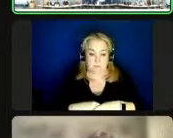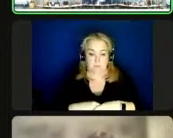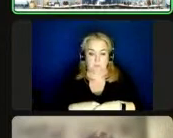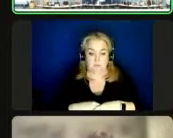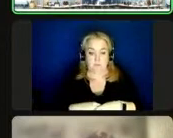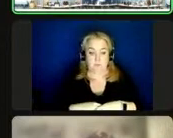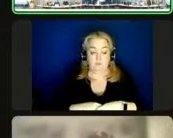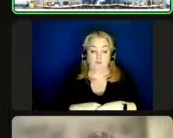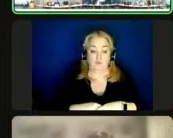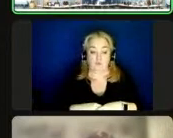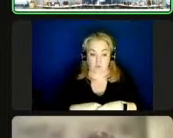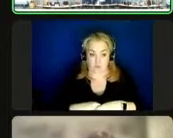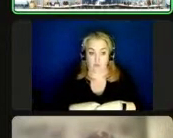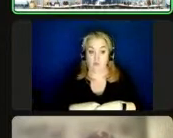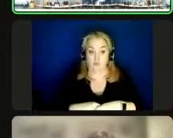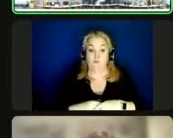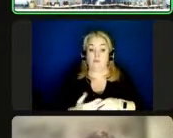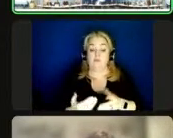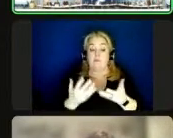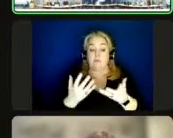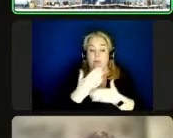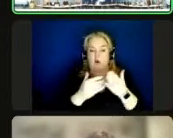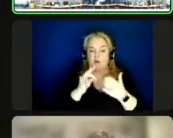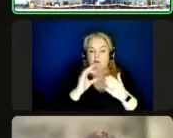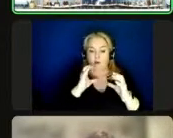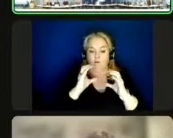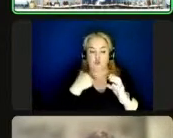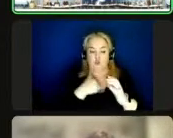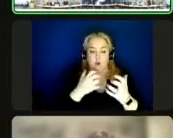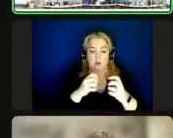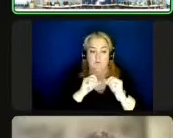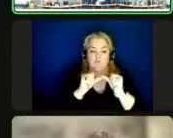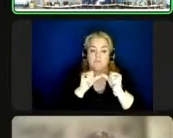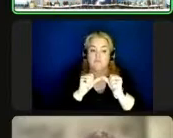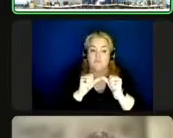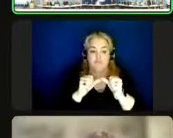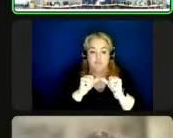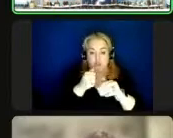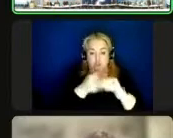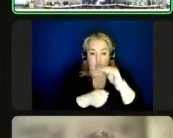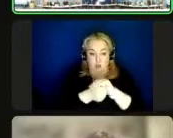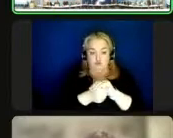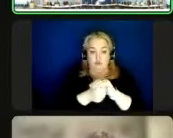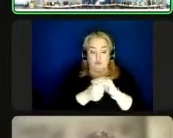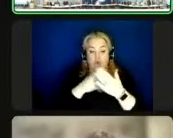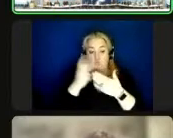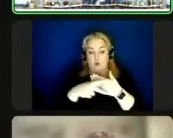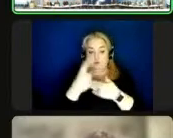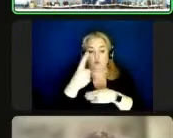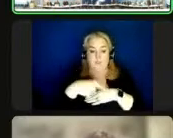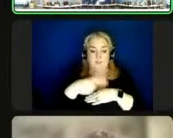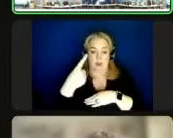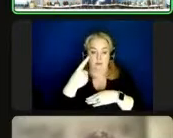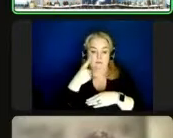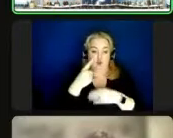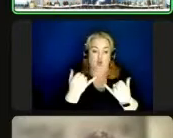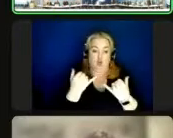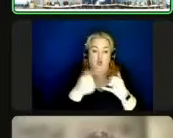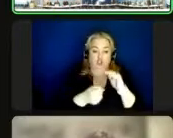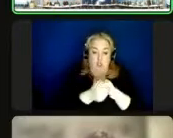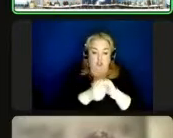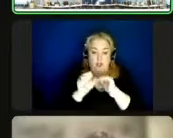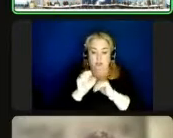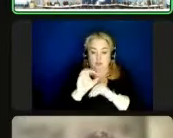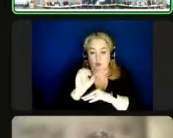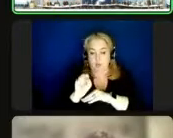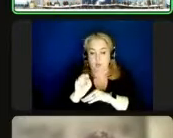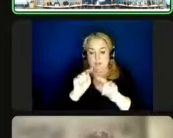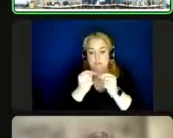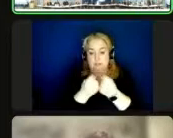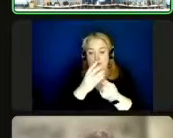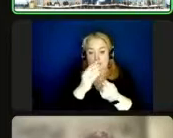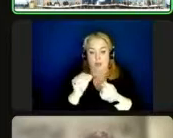INCREASE EXPENDITURES.